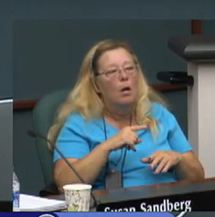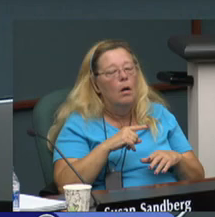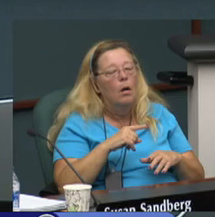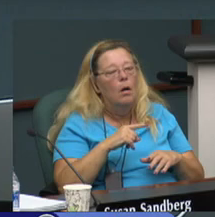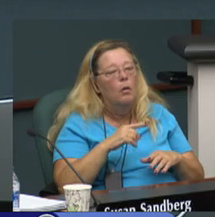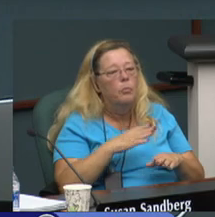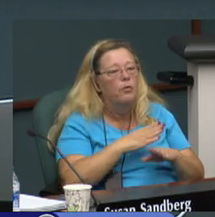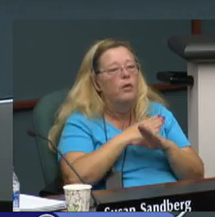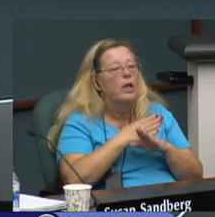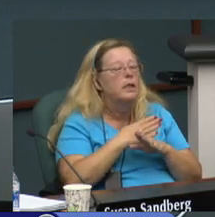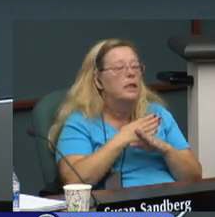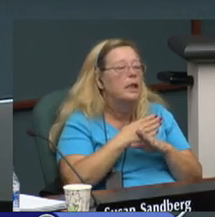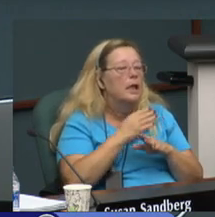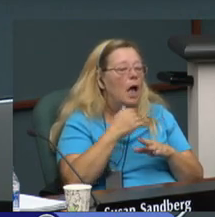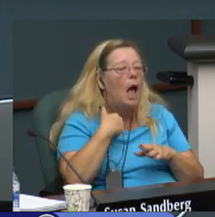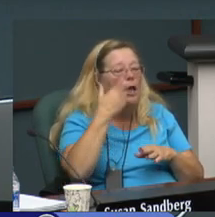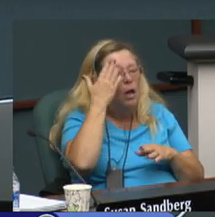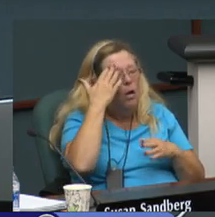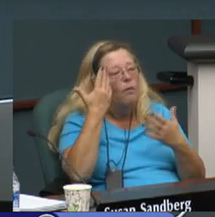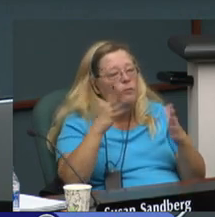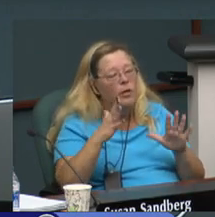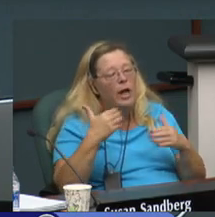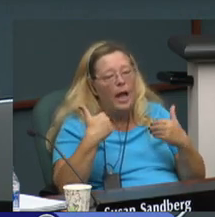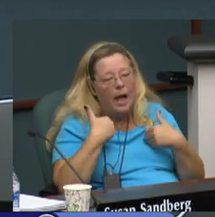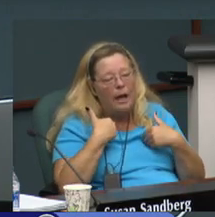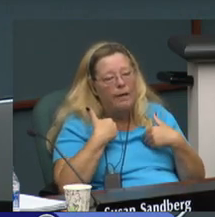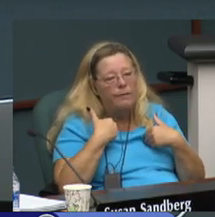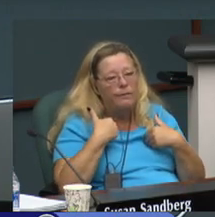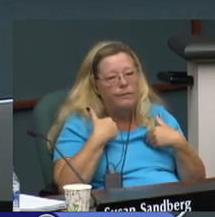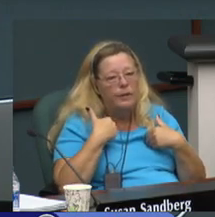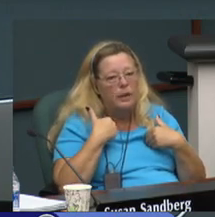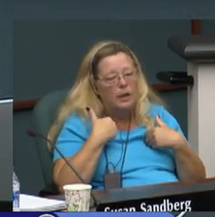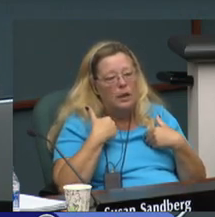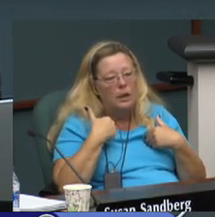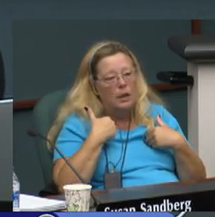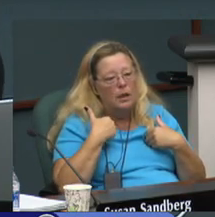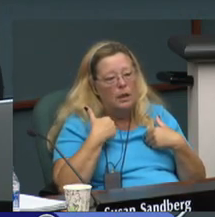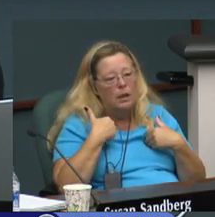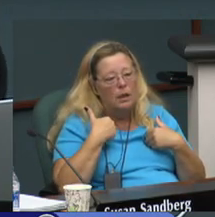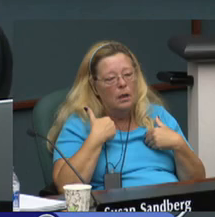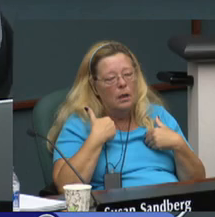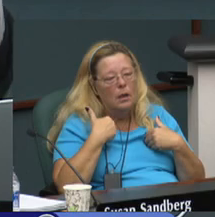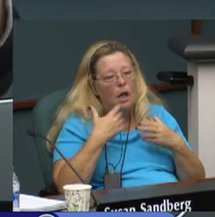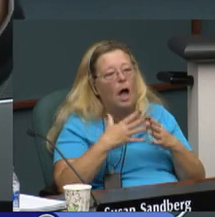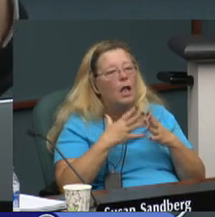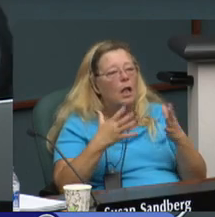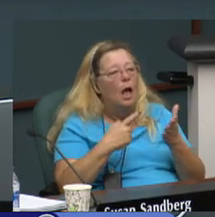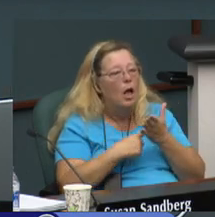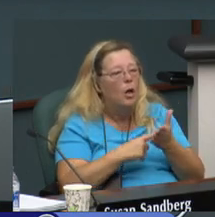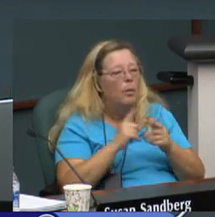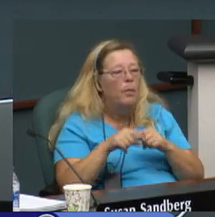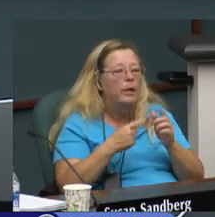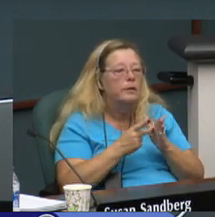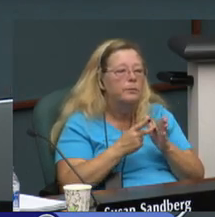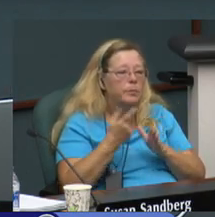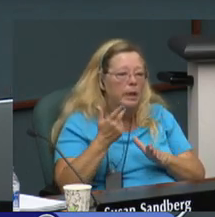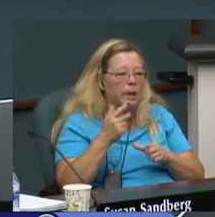already sort of a there's been a lot of debate about plexes and neighborhoods